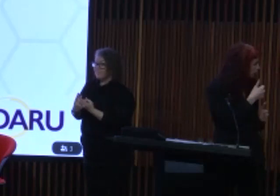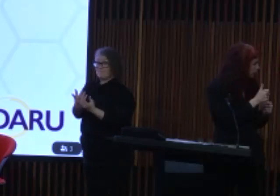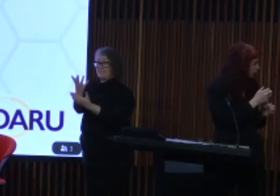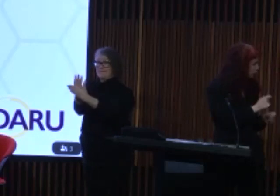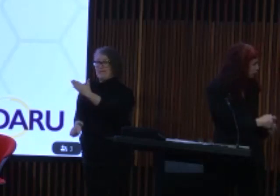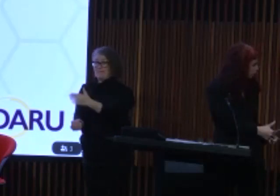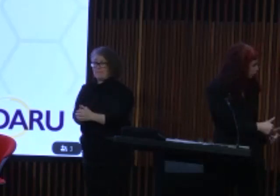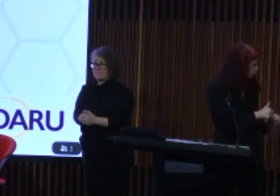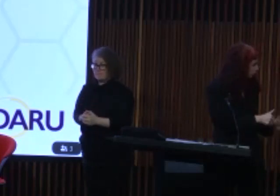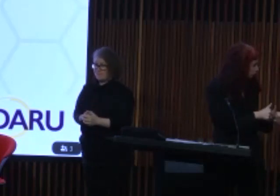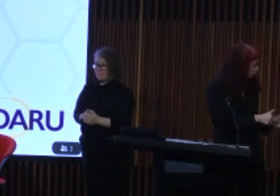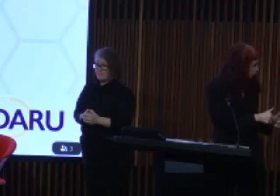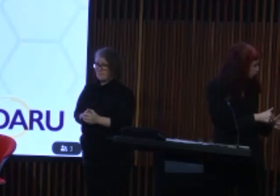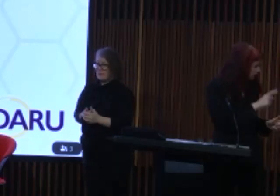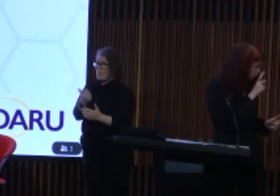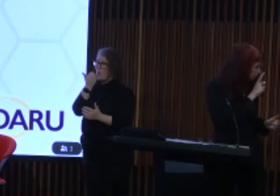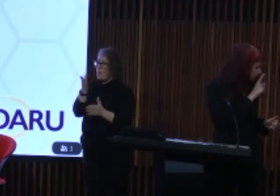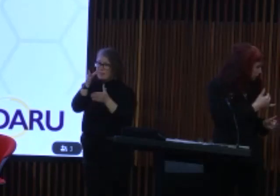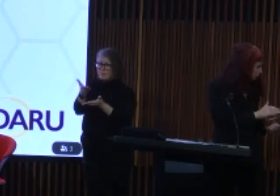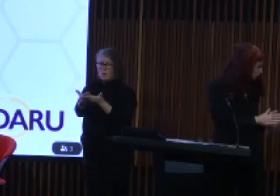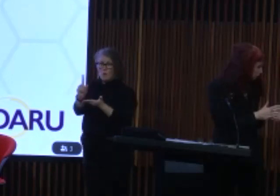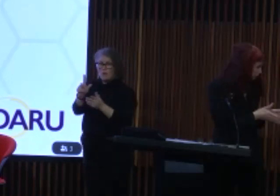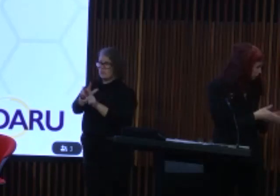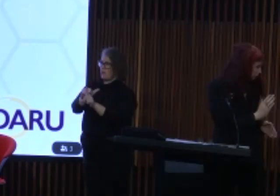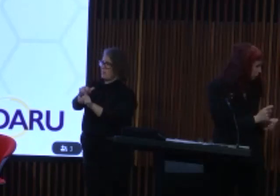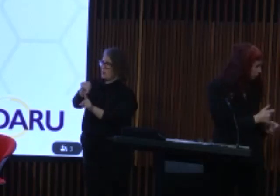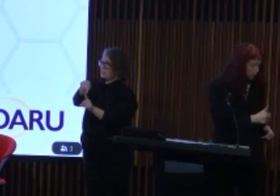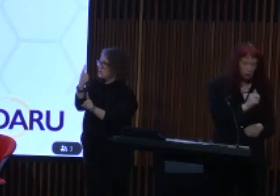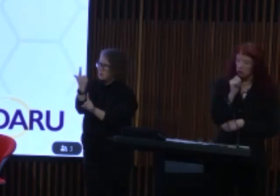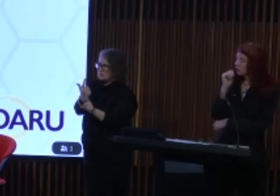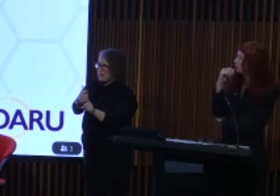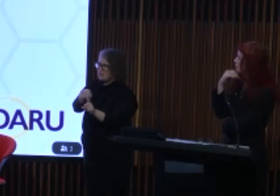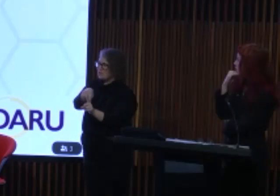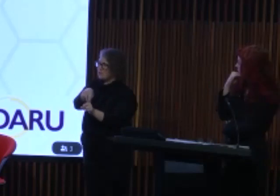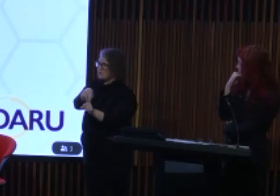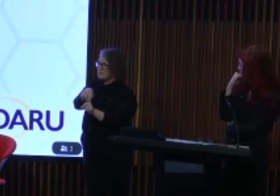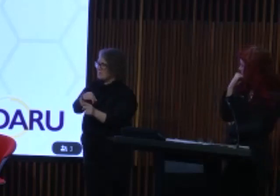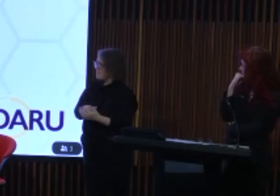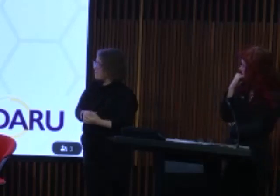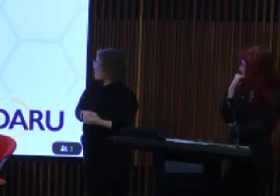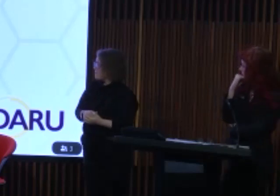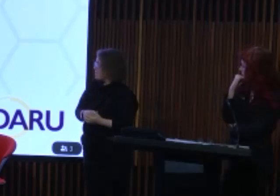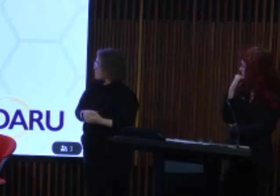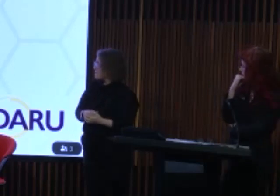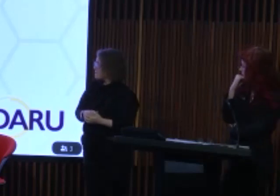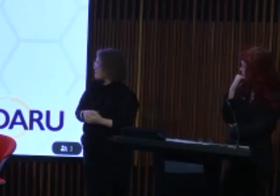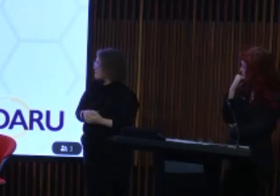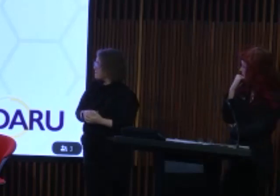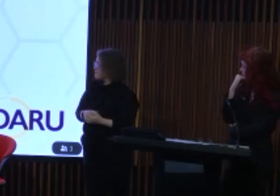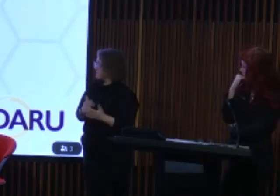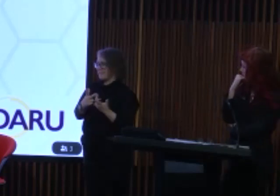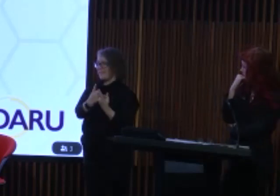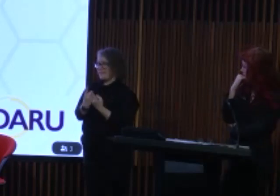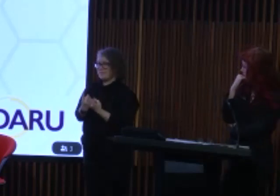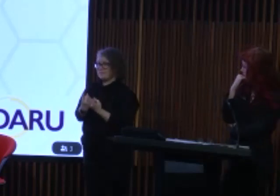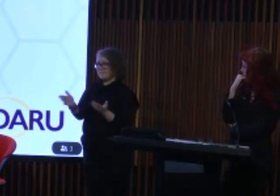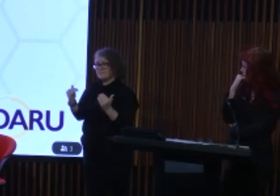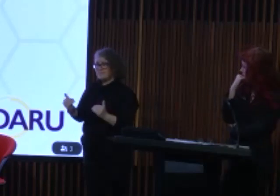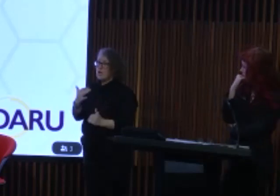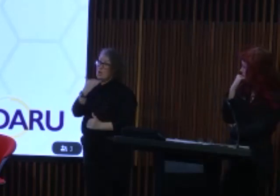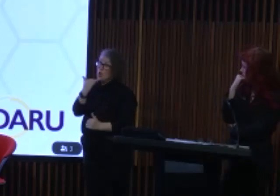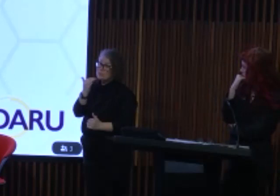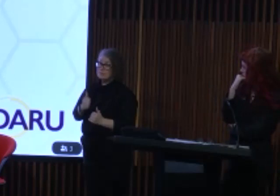focuses on diagnosis too much, there's another area. Cost I've already said that.